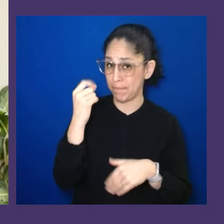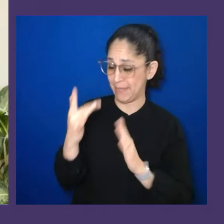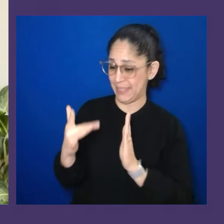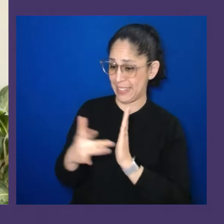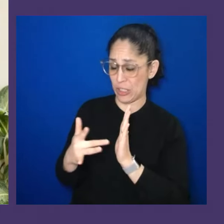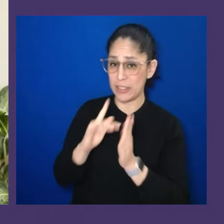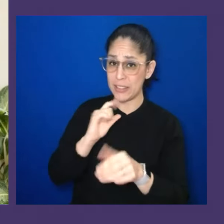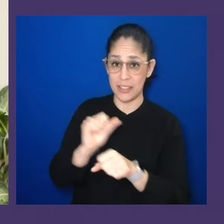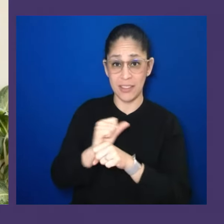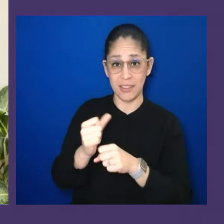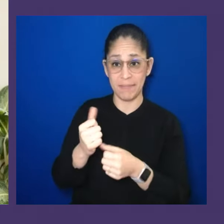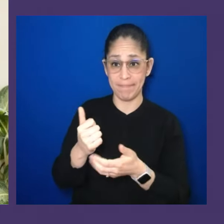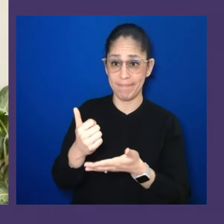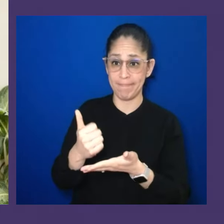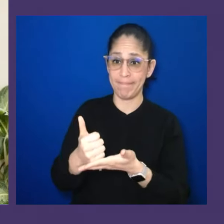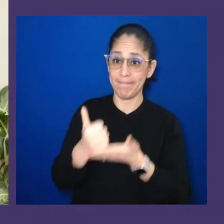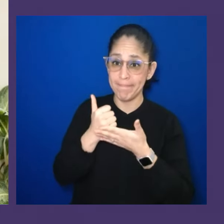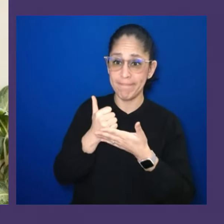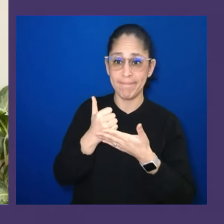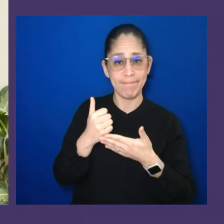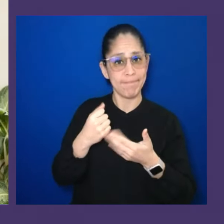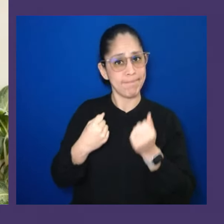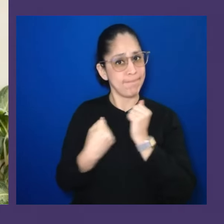After all of this nightmare,